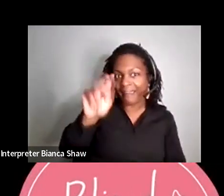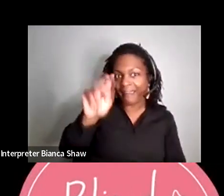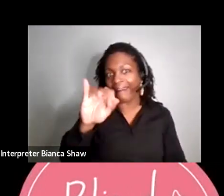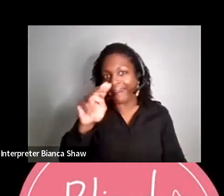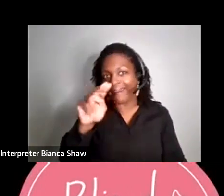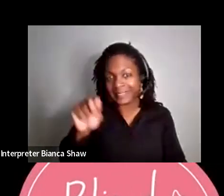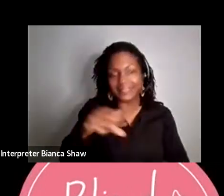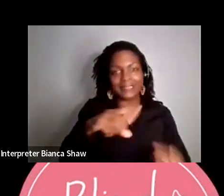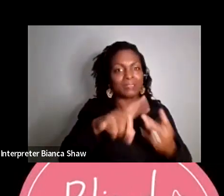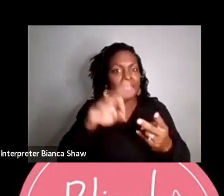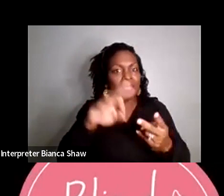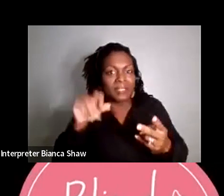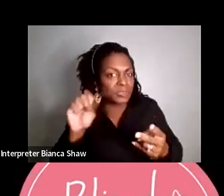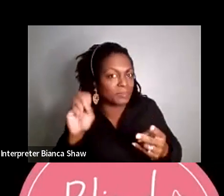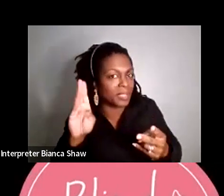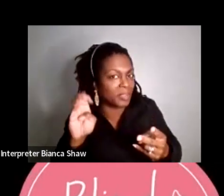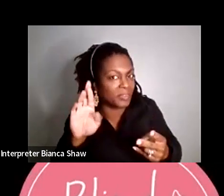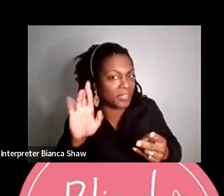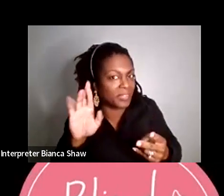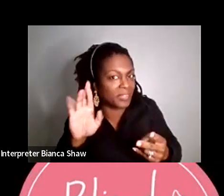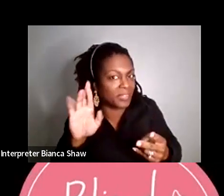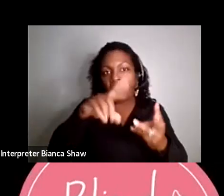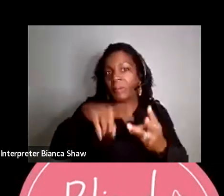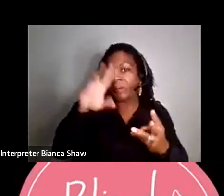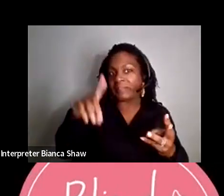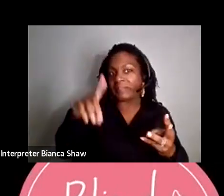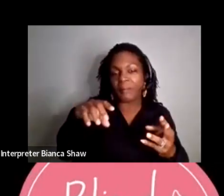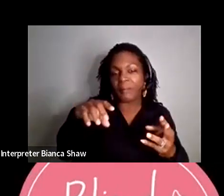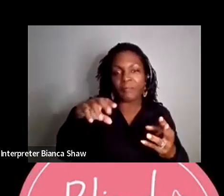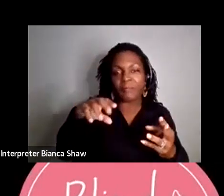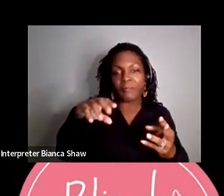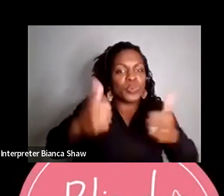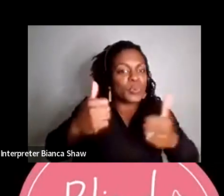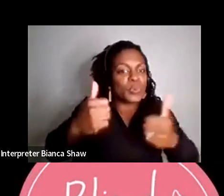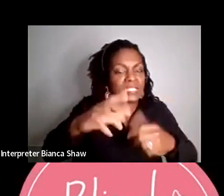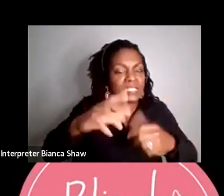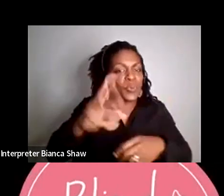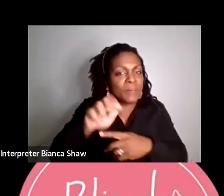What are we doing? What flavor do you want whipped, or do you want traditional?